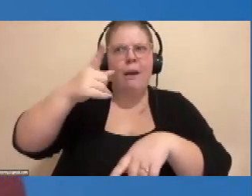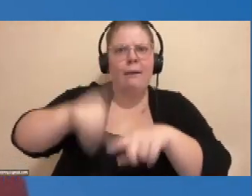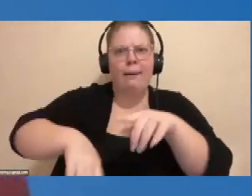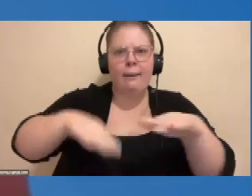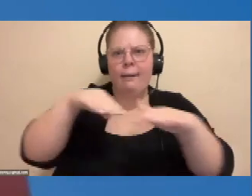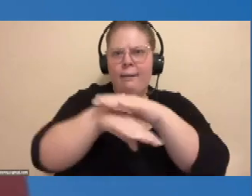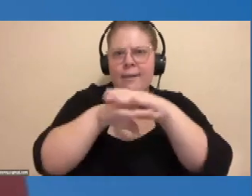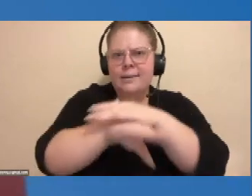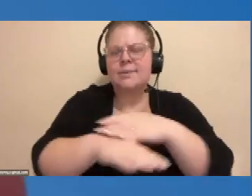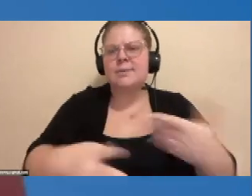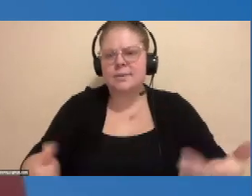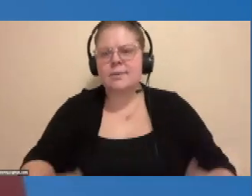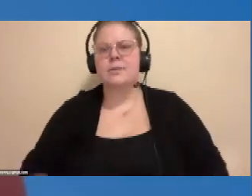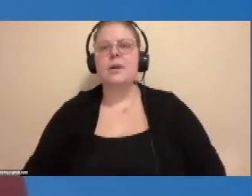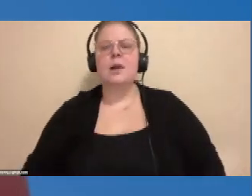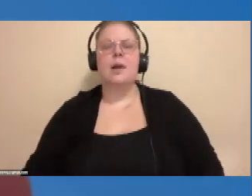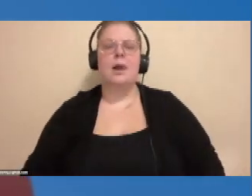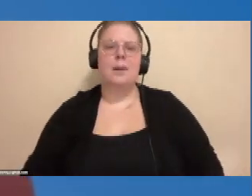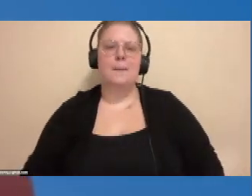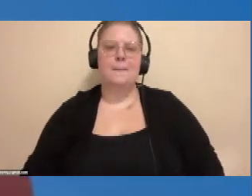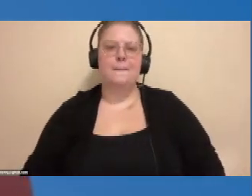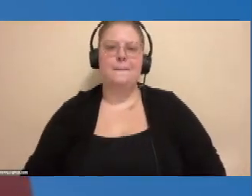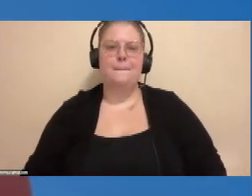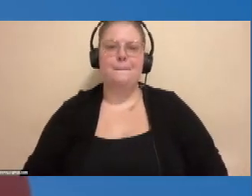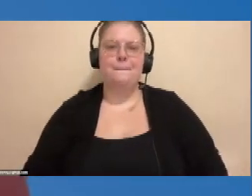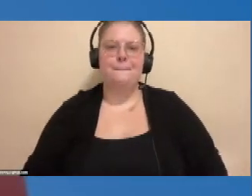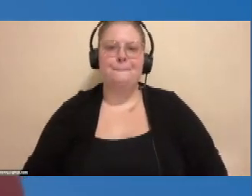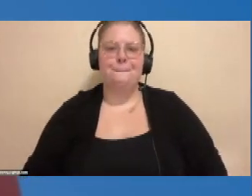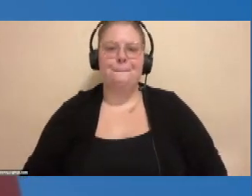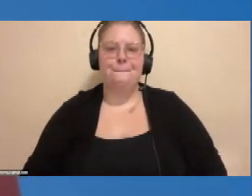More specifically, in terms of unmet need,